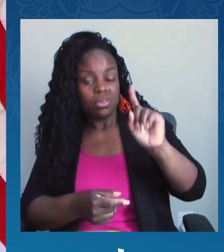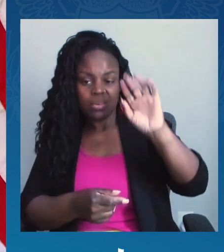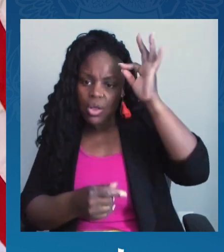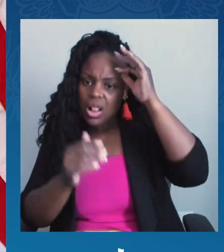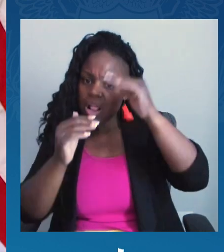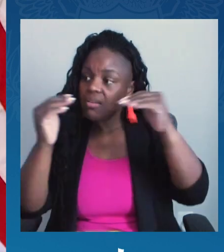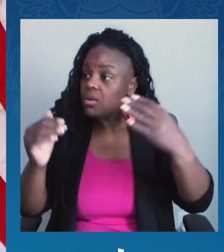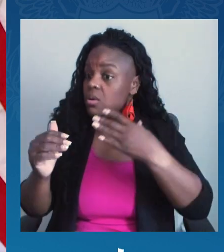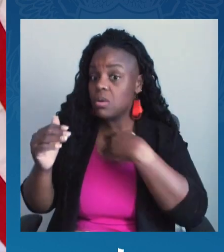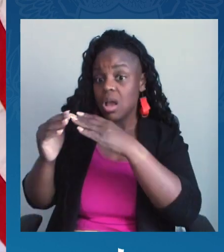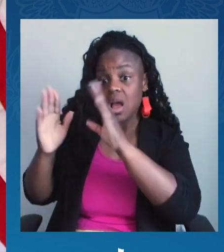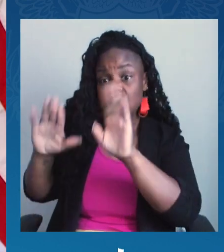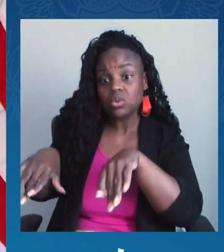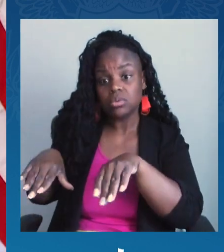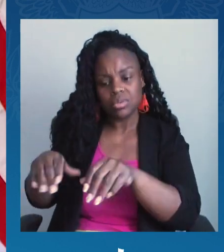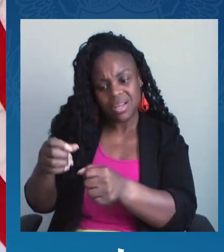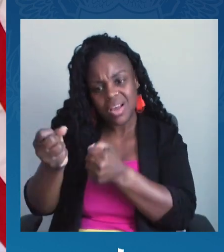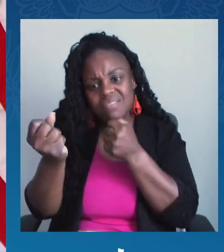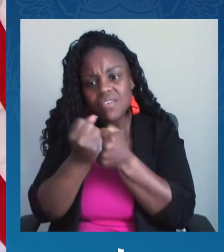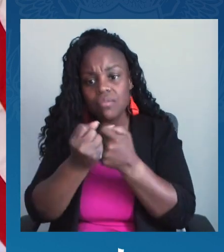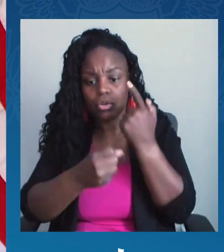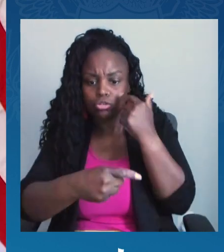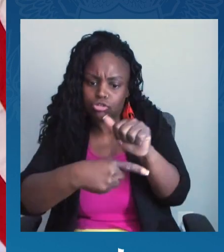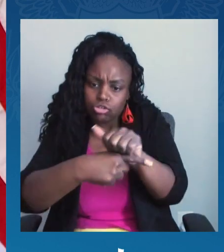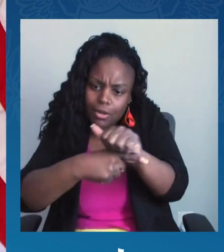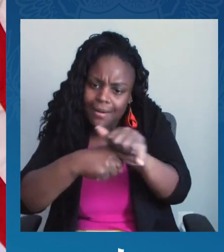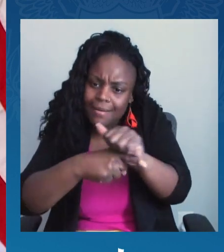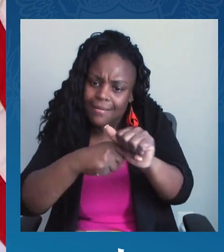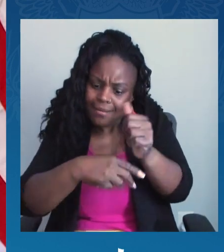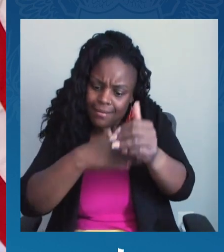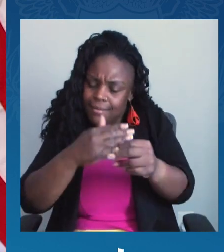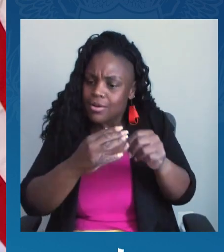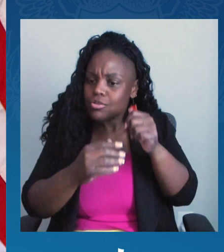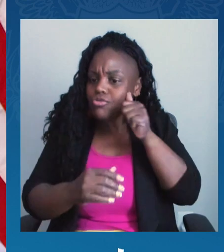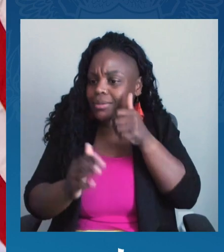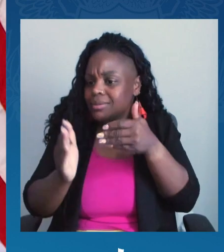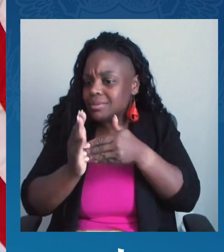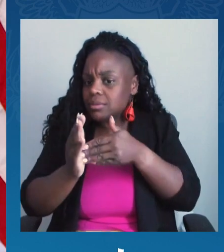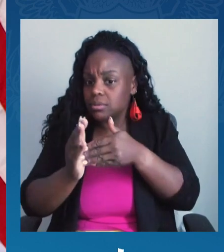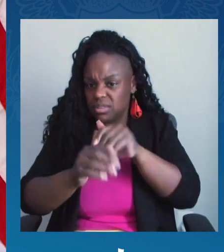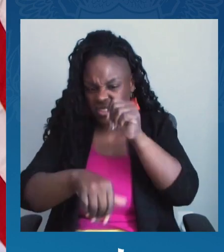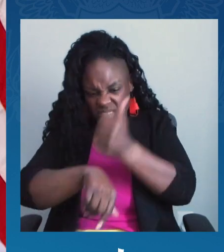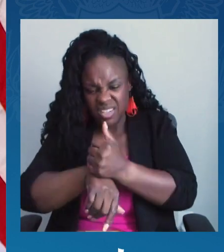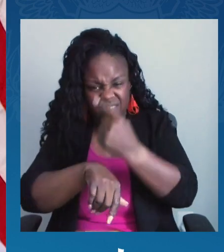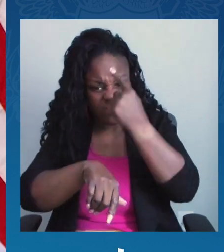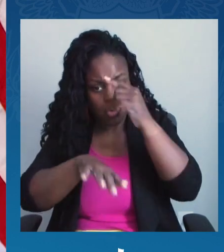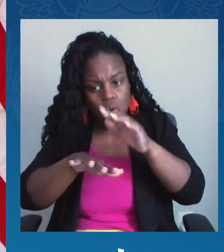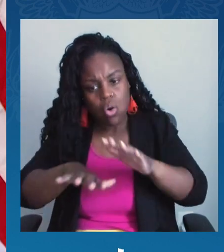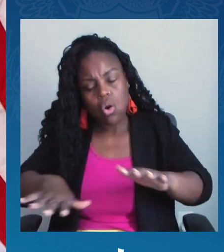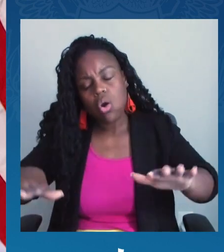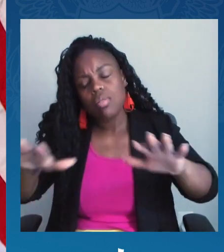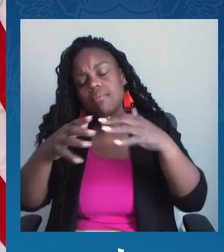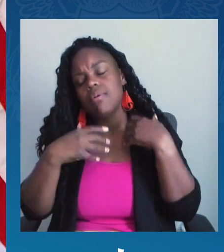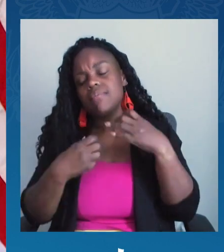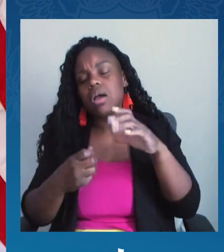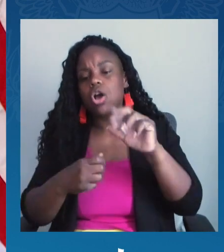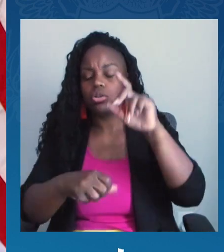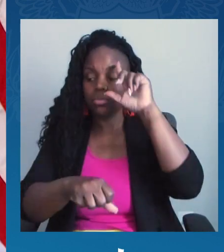for training on racial bias for all health care providers. One of the other things that I've been proud